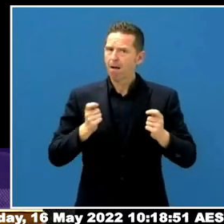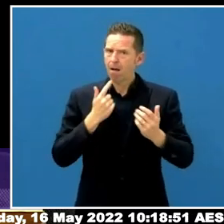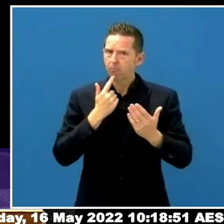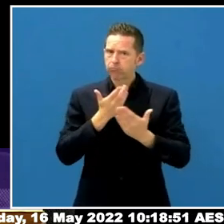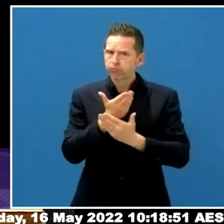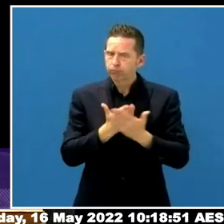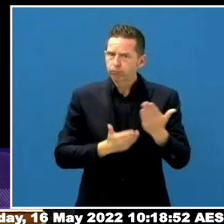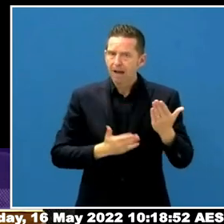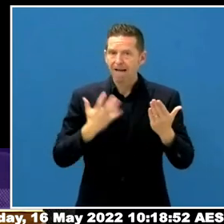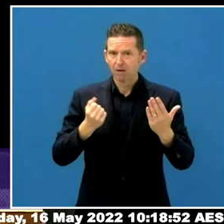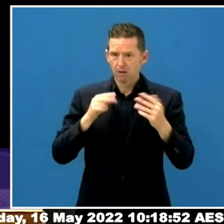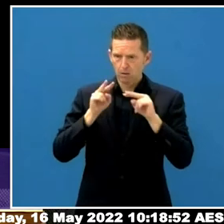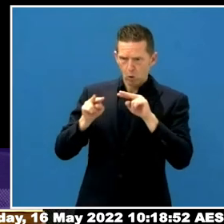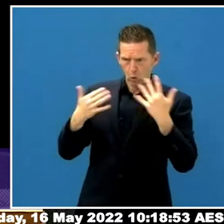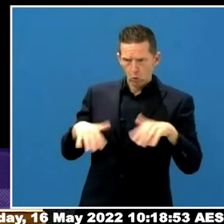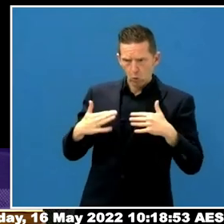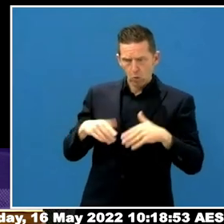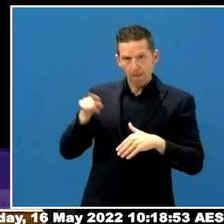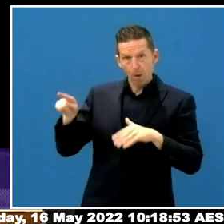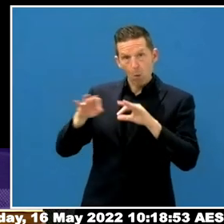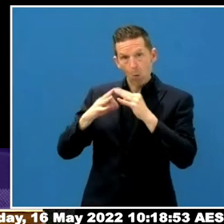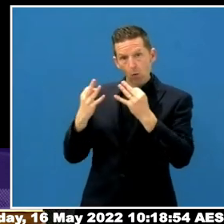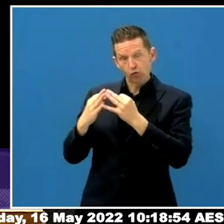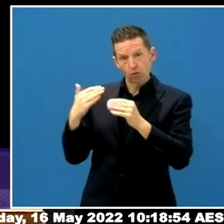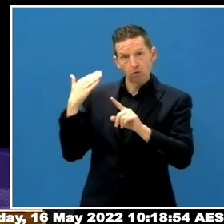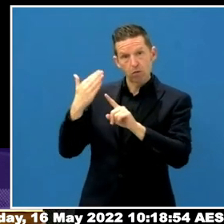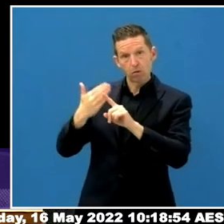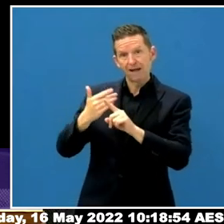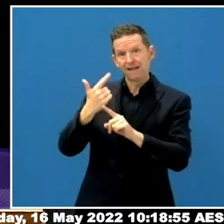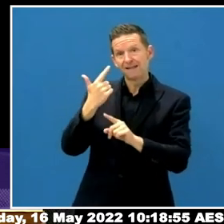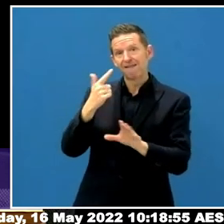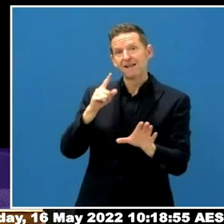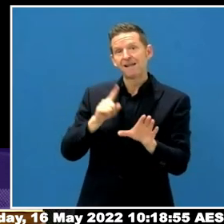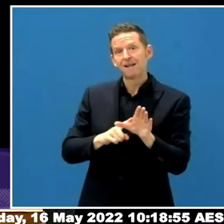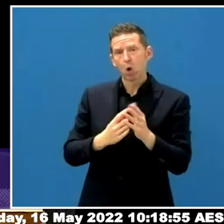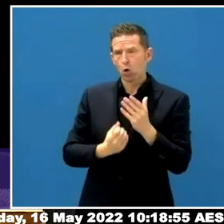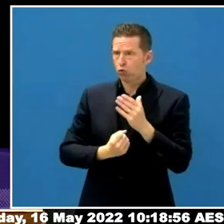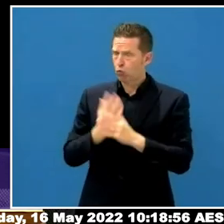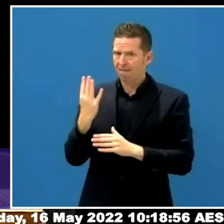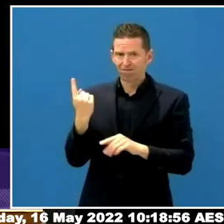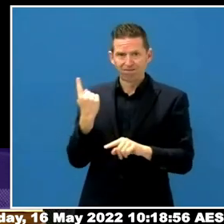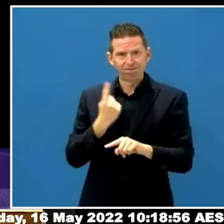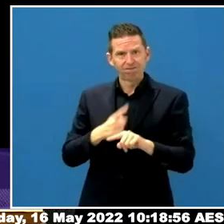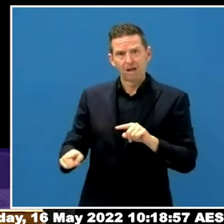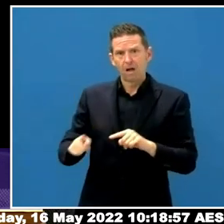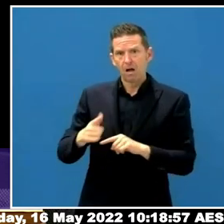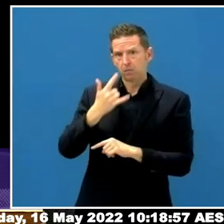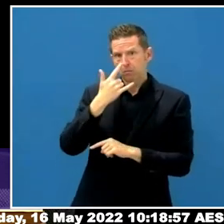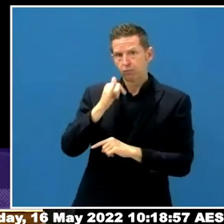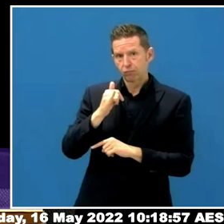growth of Afford over the past seven years, in many ways outlined by the Chair a moment